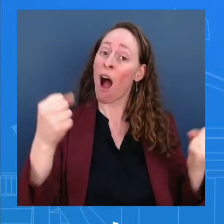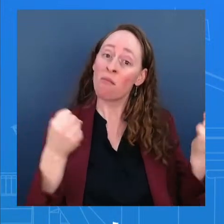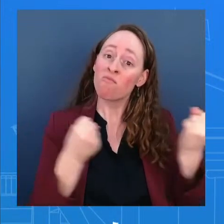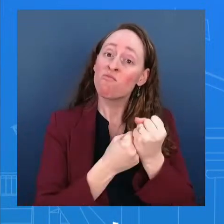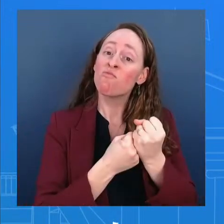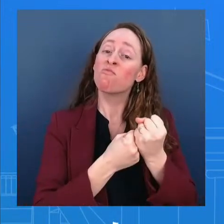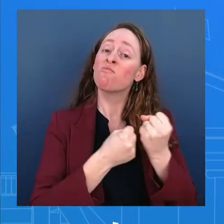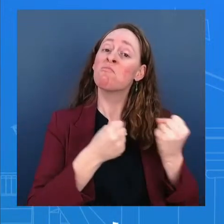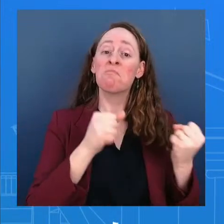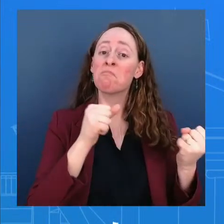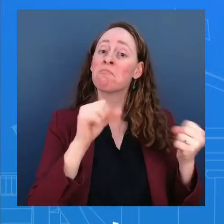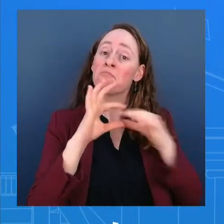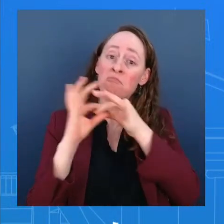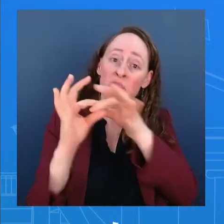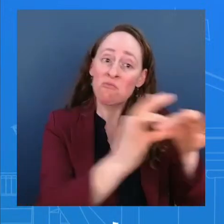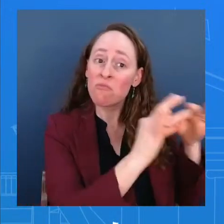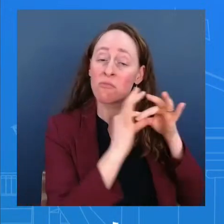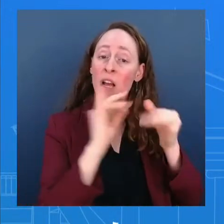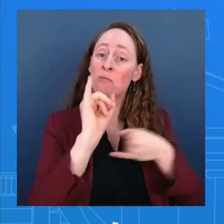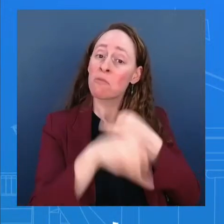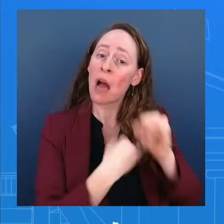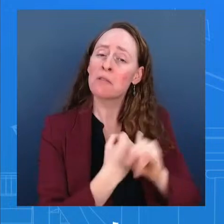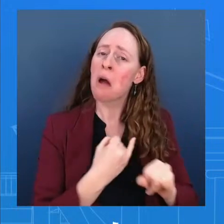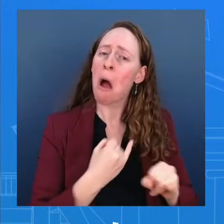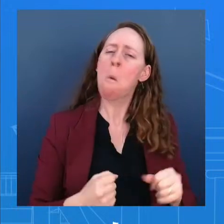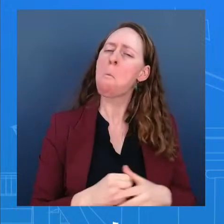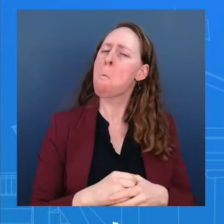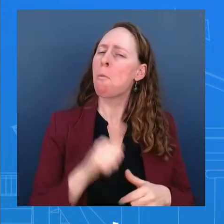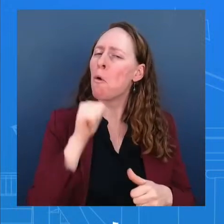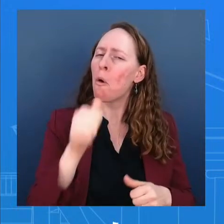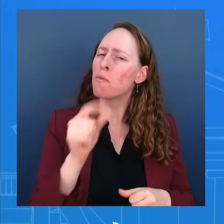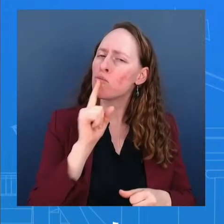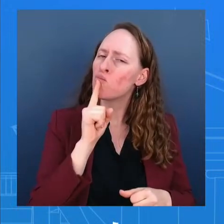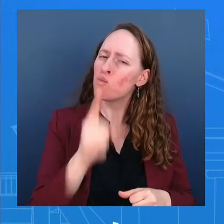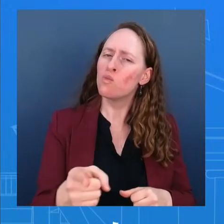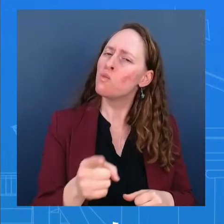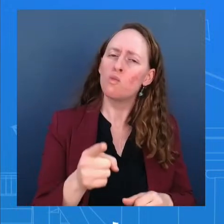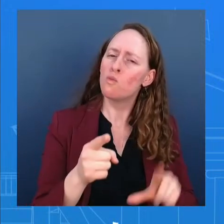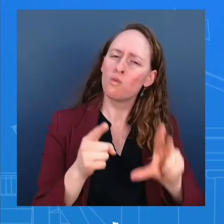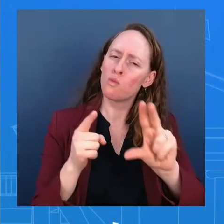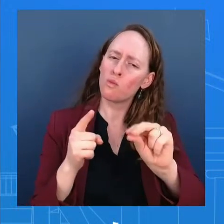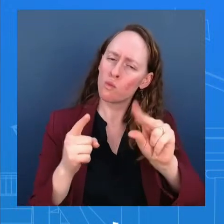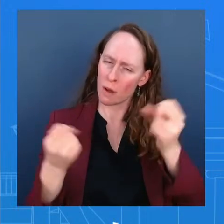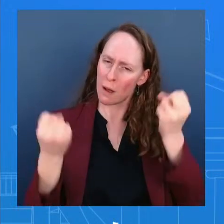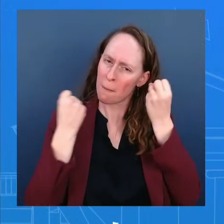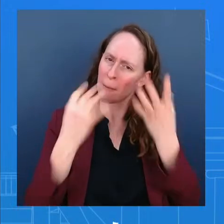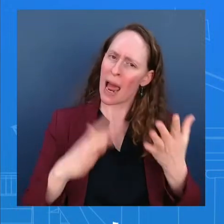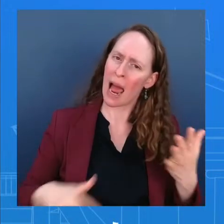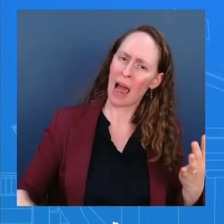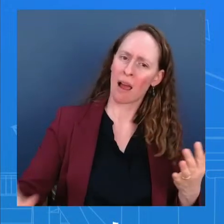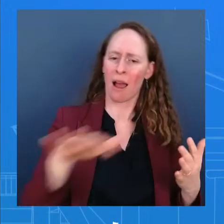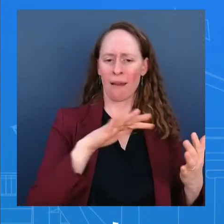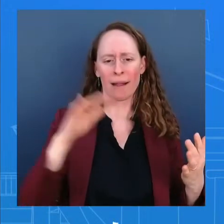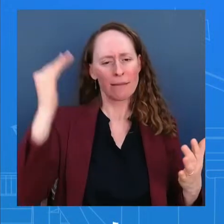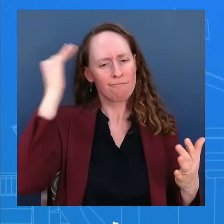The American people are complex beings -- human beings. We’re all complex beings. So, we can think one thing about inflation